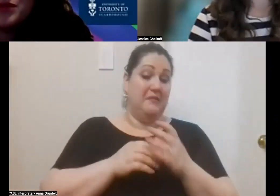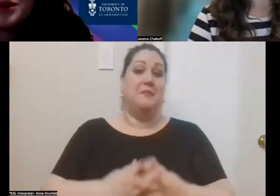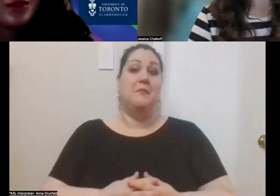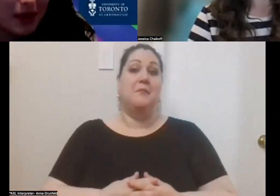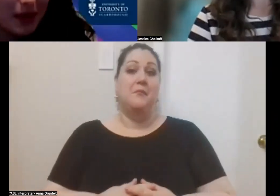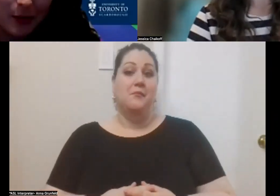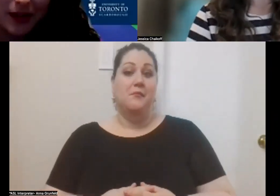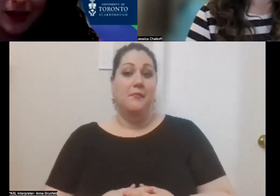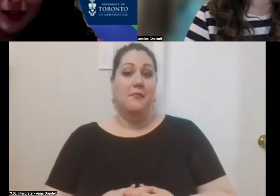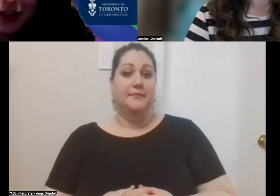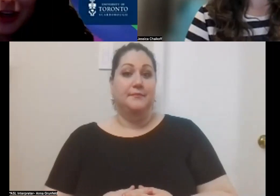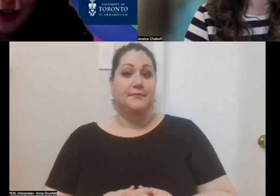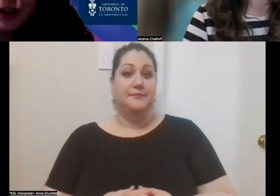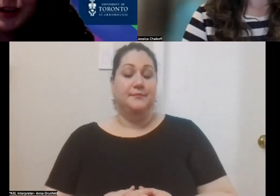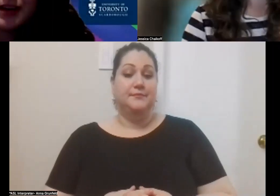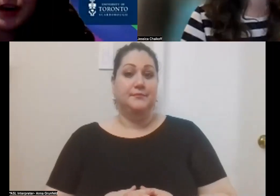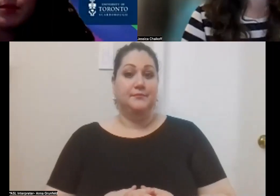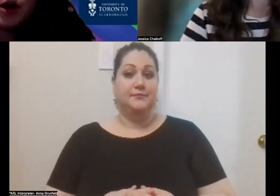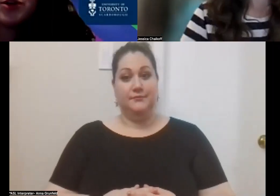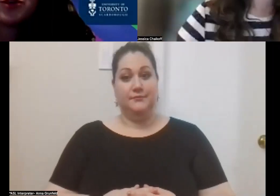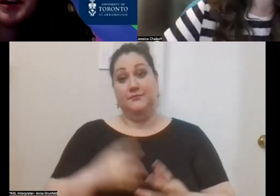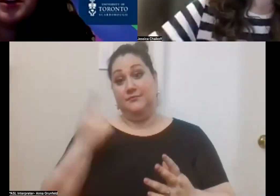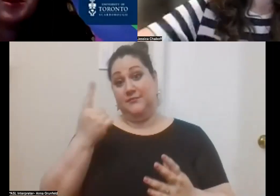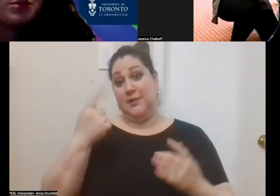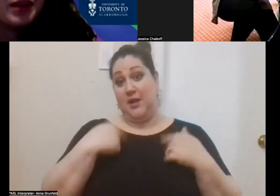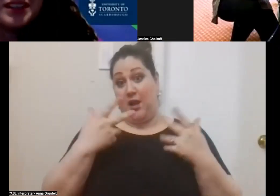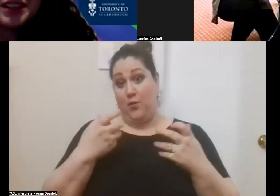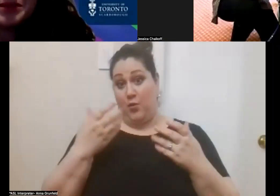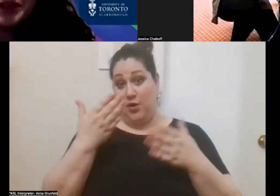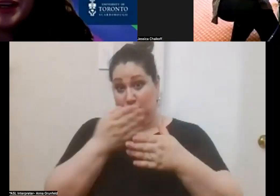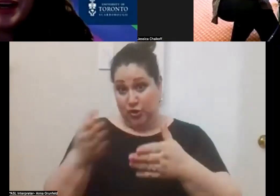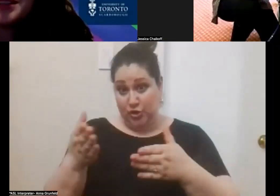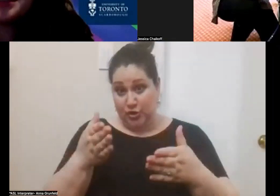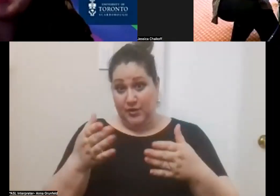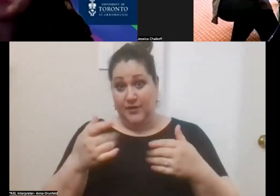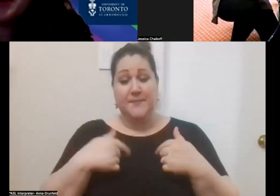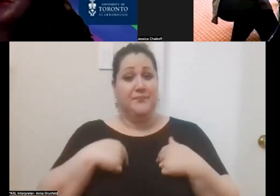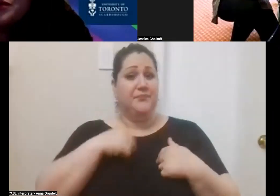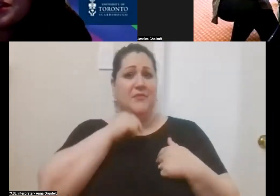Something that I would like to share is that I'm not trying to use my disability as an excuse.